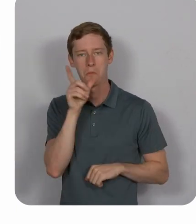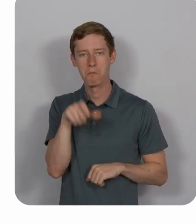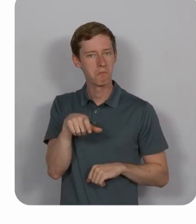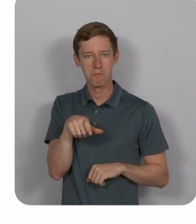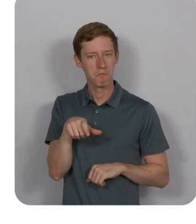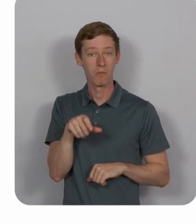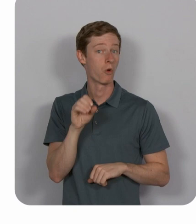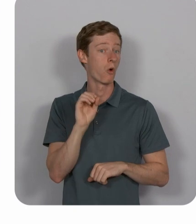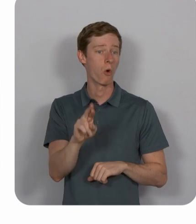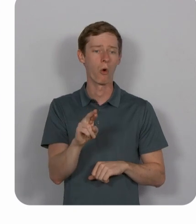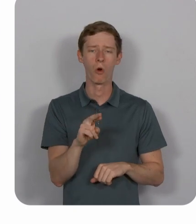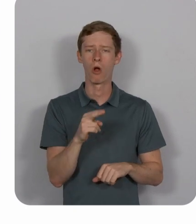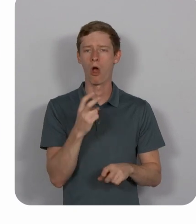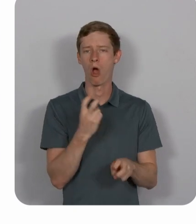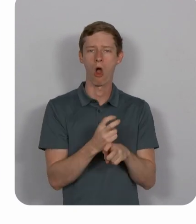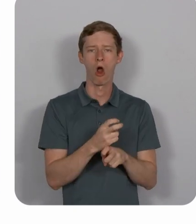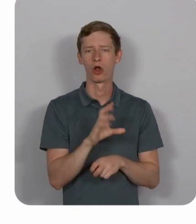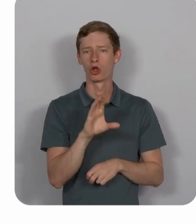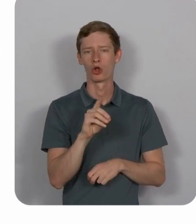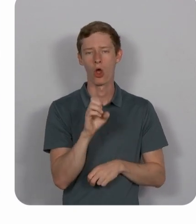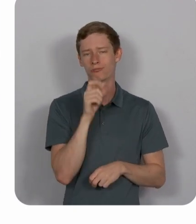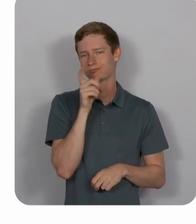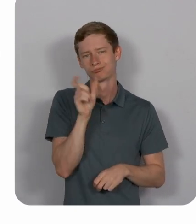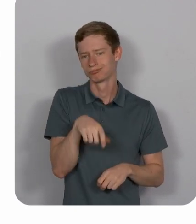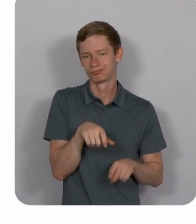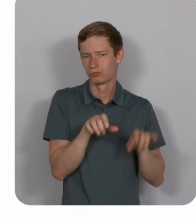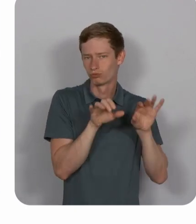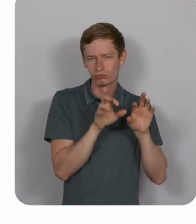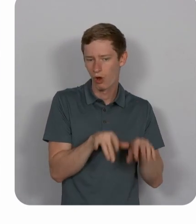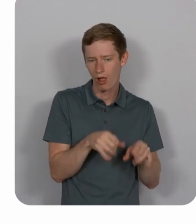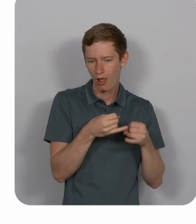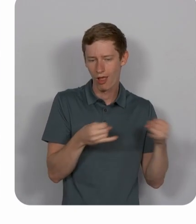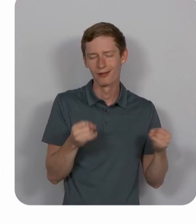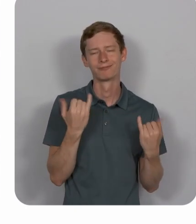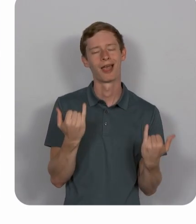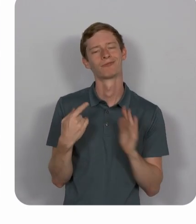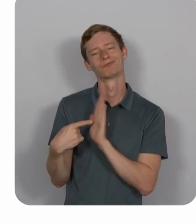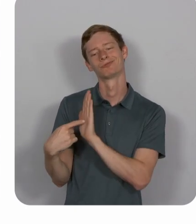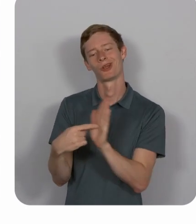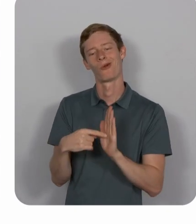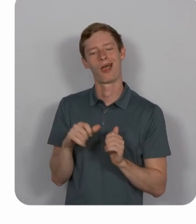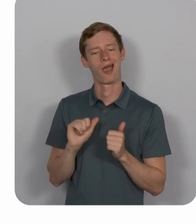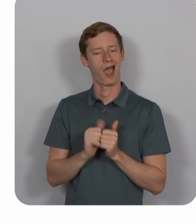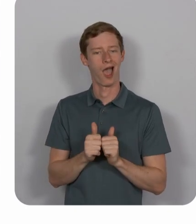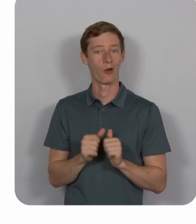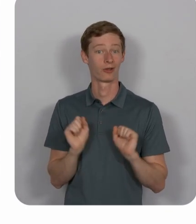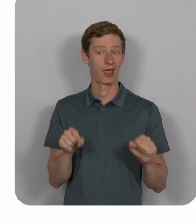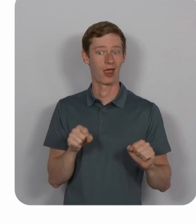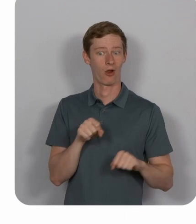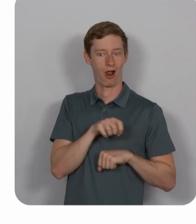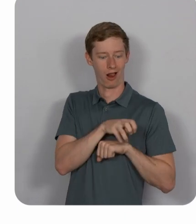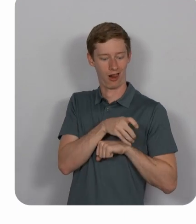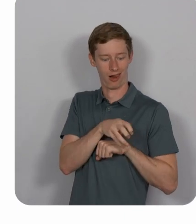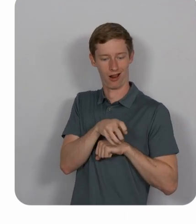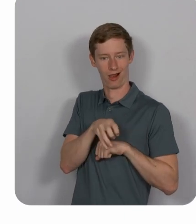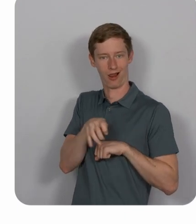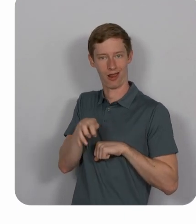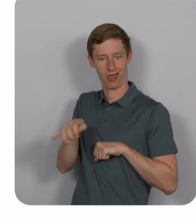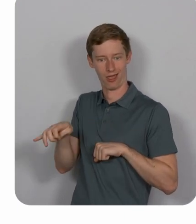So let’s see, for example, how Lizzie can walk from A to B in a virtual environment following user input.